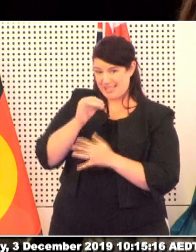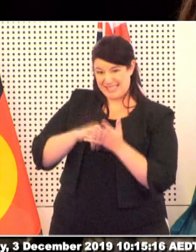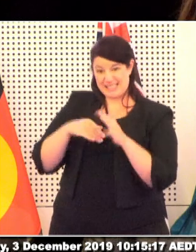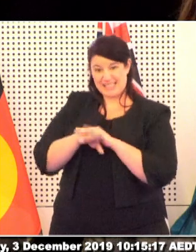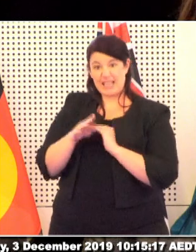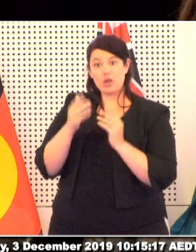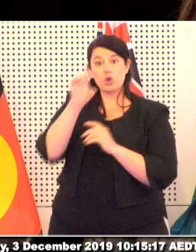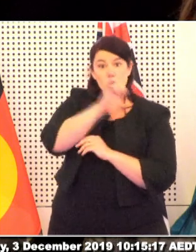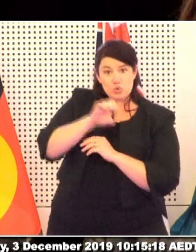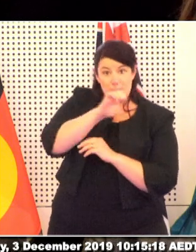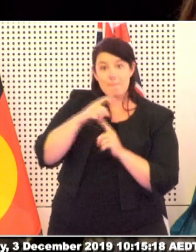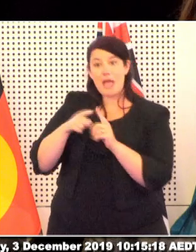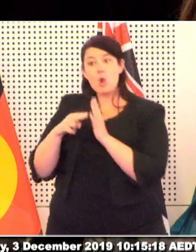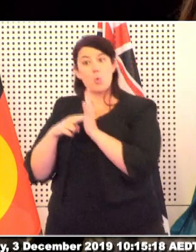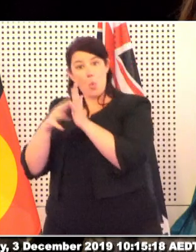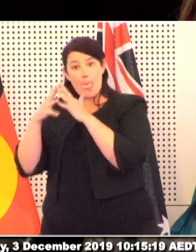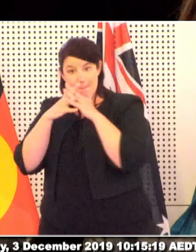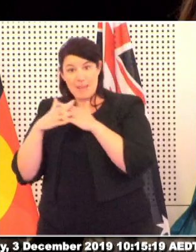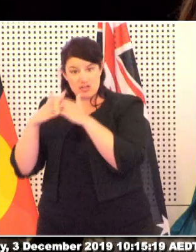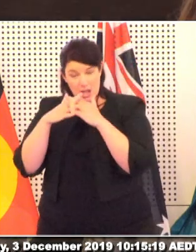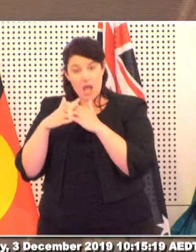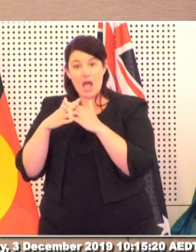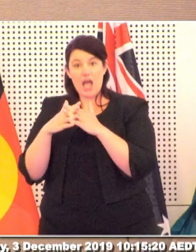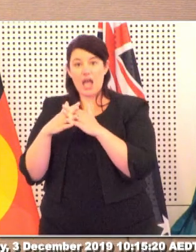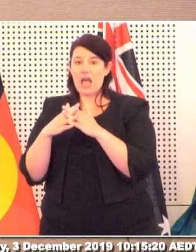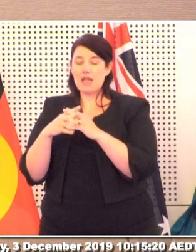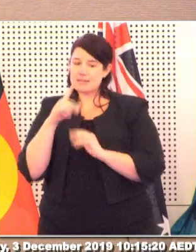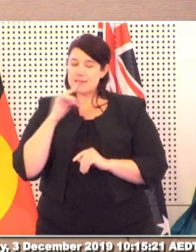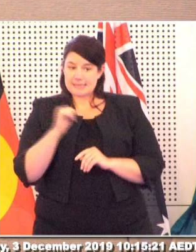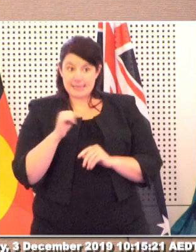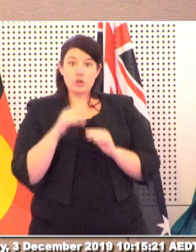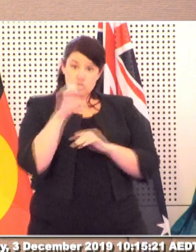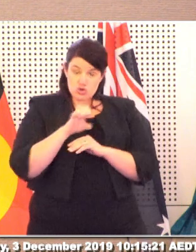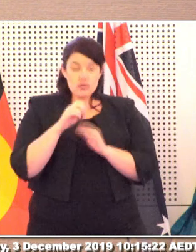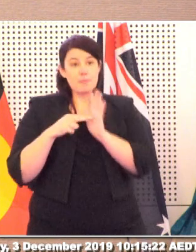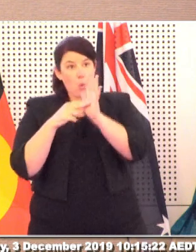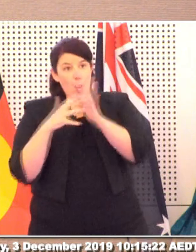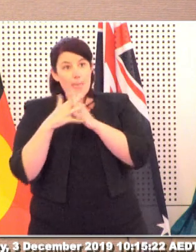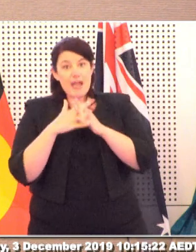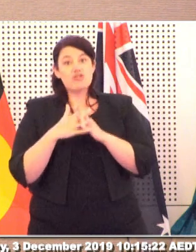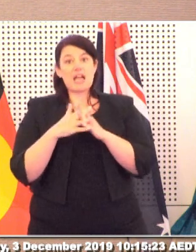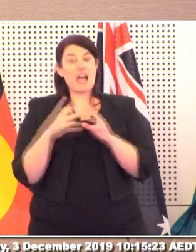In Europe, North America and then many others – many other countries have followed, including Australia.